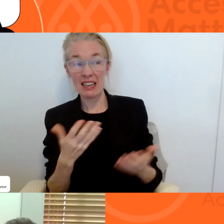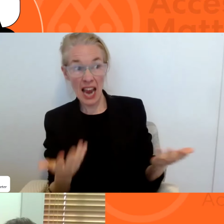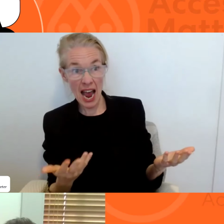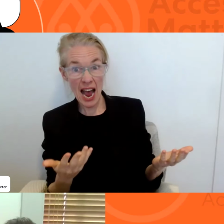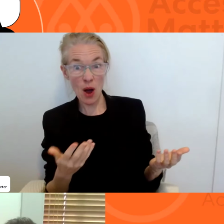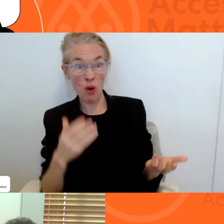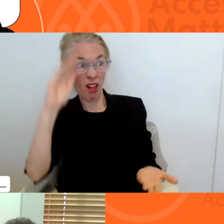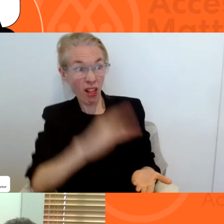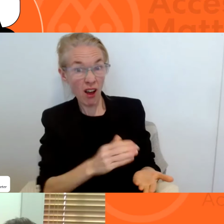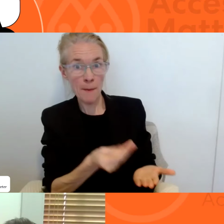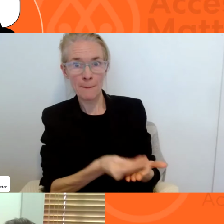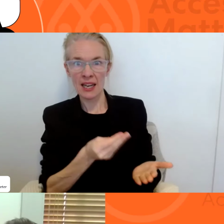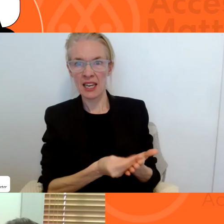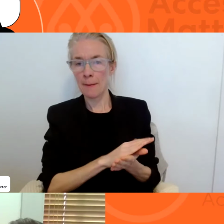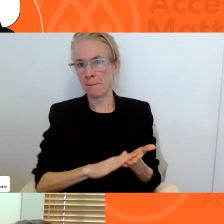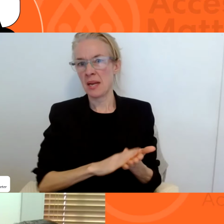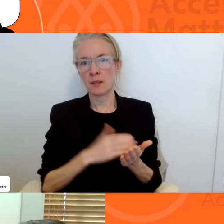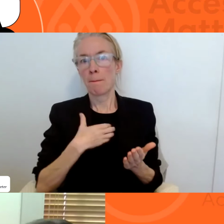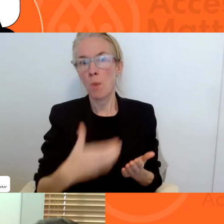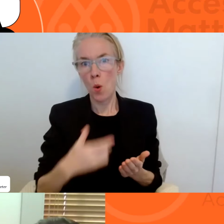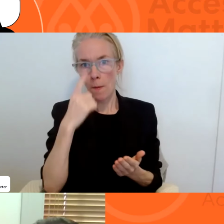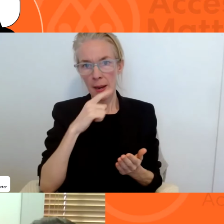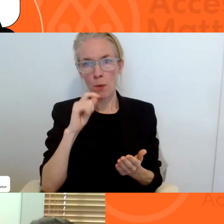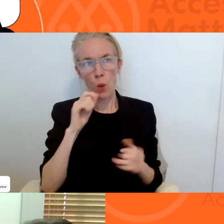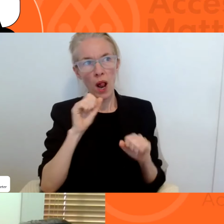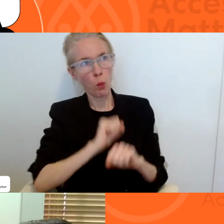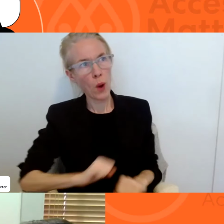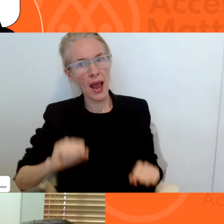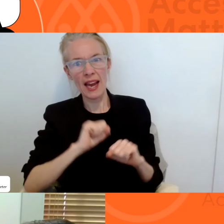drop in the provision of housing. Given we're short on time, perhaps